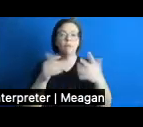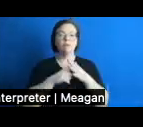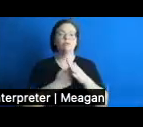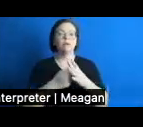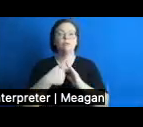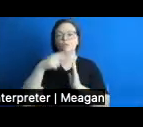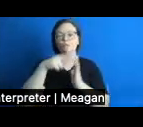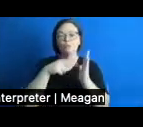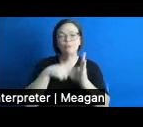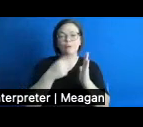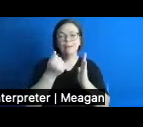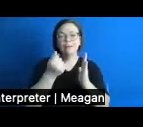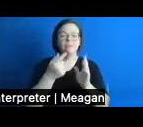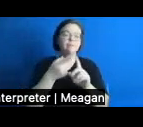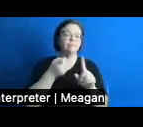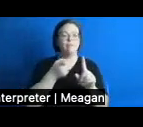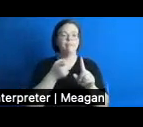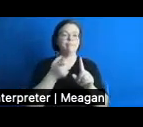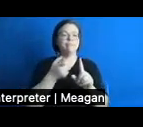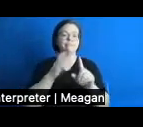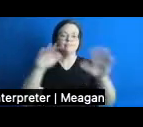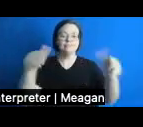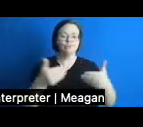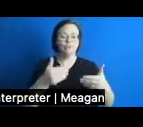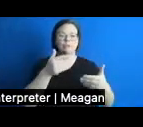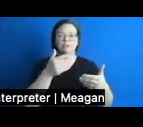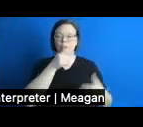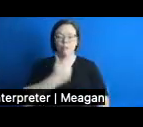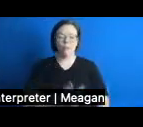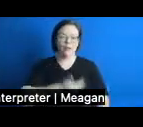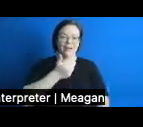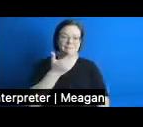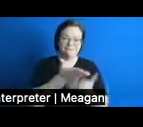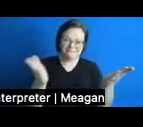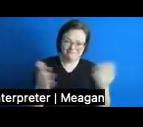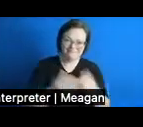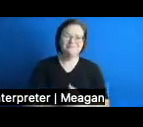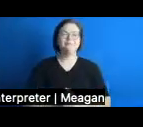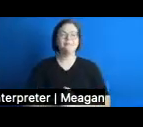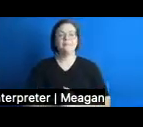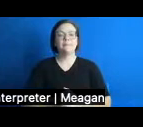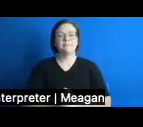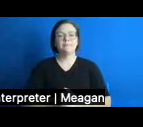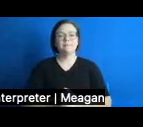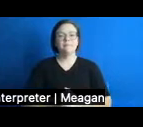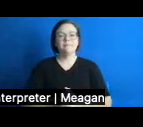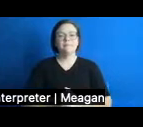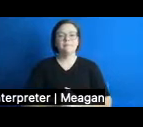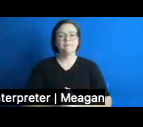our, just about our, just to introduce whoever I am to you, so you can follow along there.